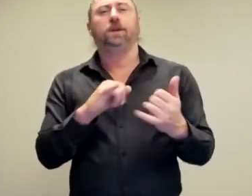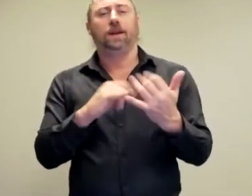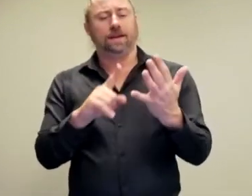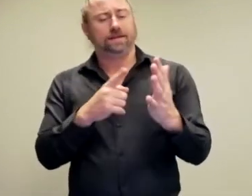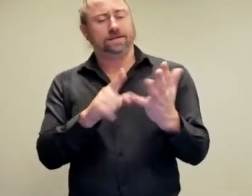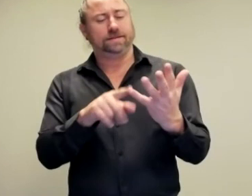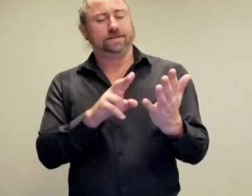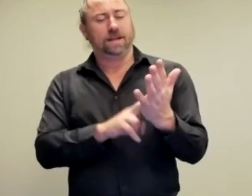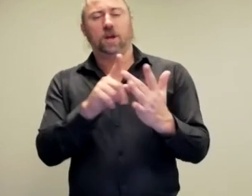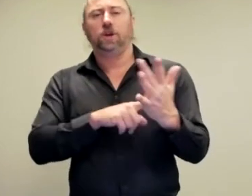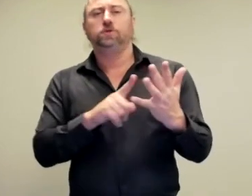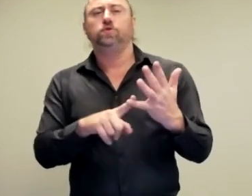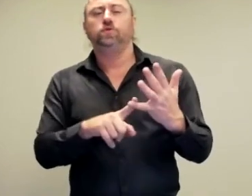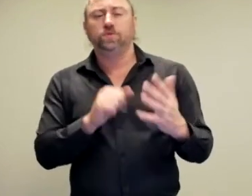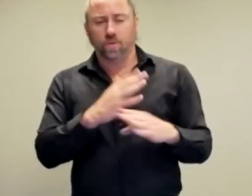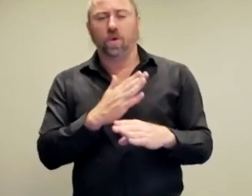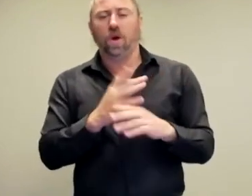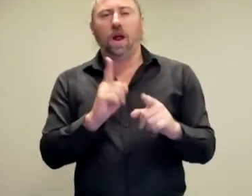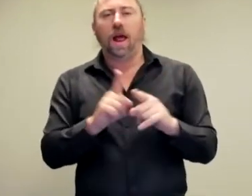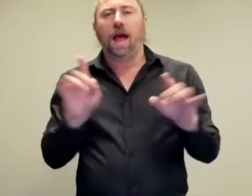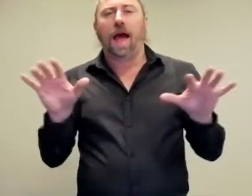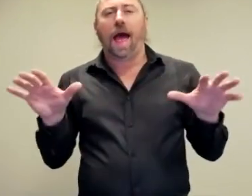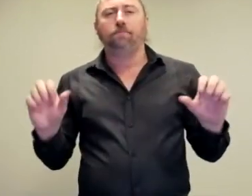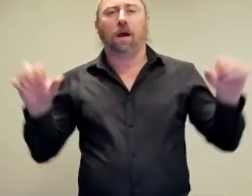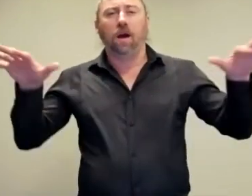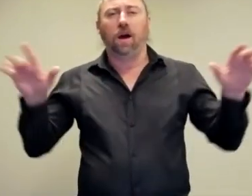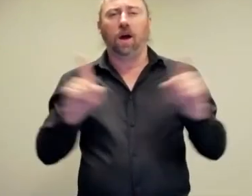numerous mini replicas of each other. Hall's work draws attention to